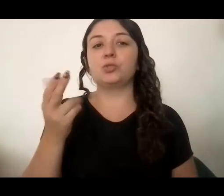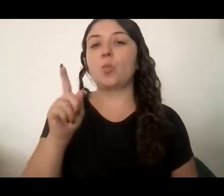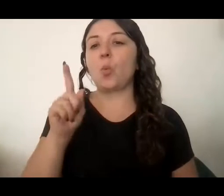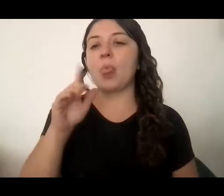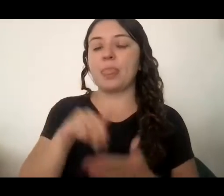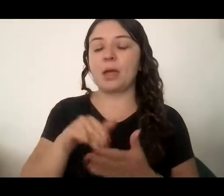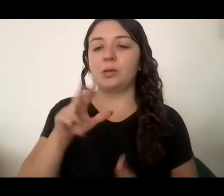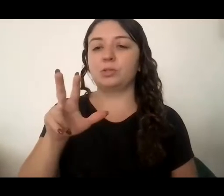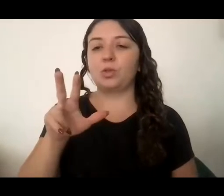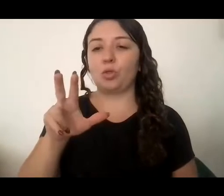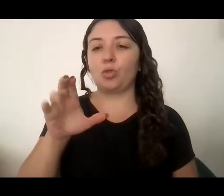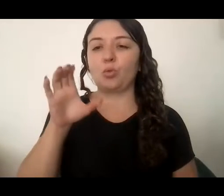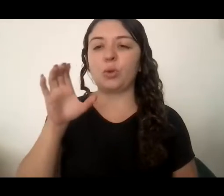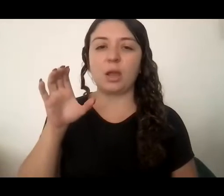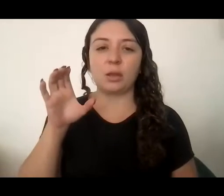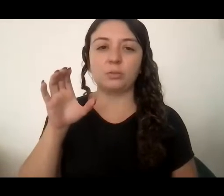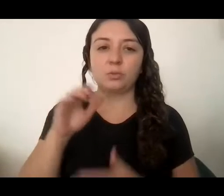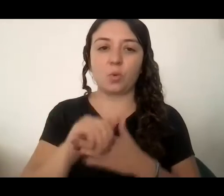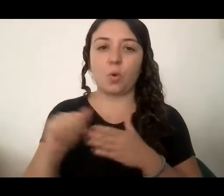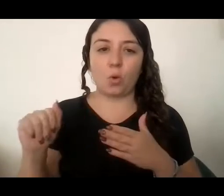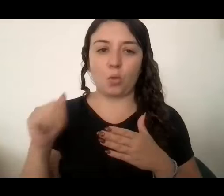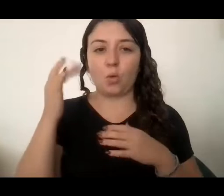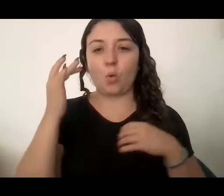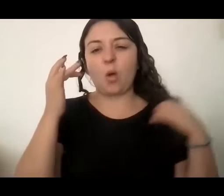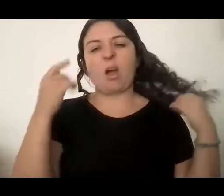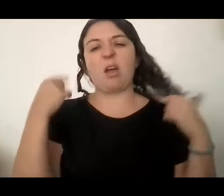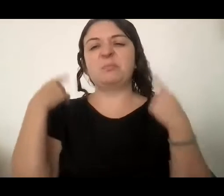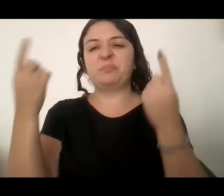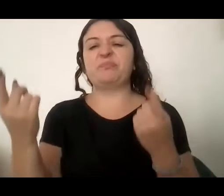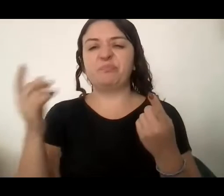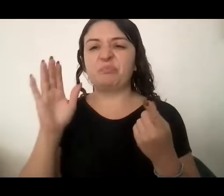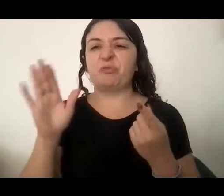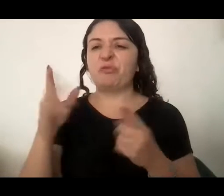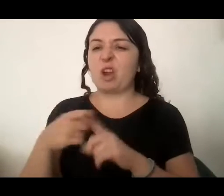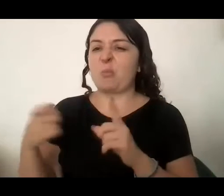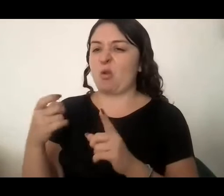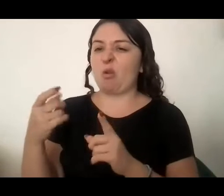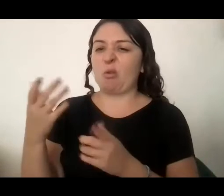having worked for ten years full time. Now, the last bullet on the slide tells